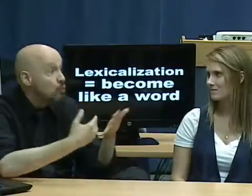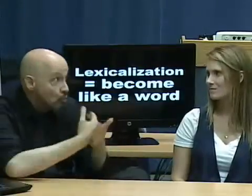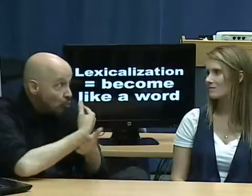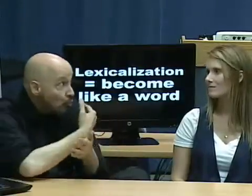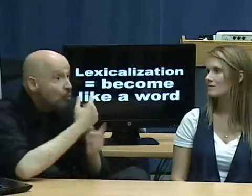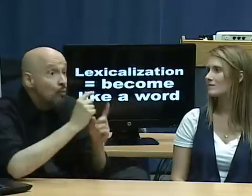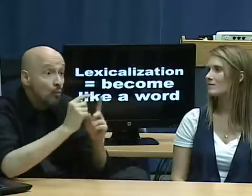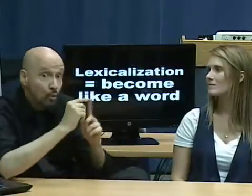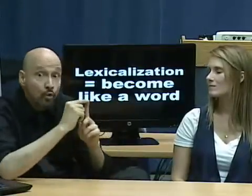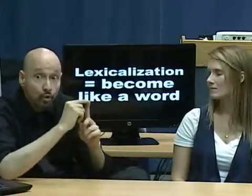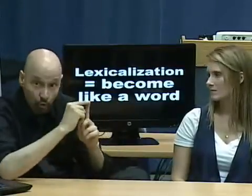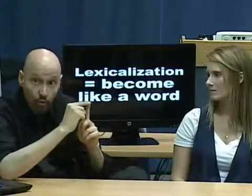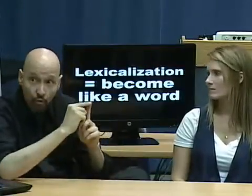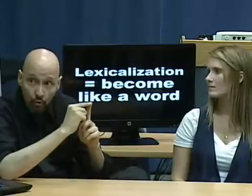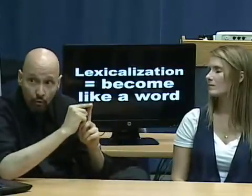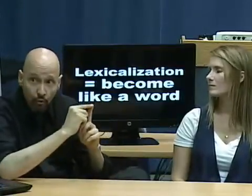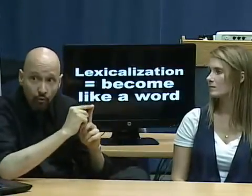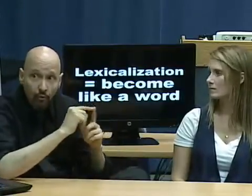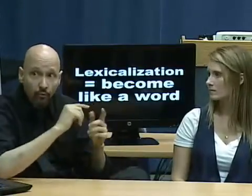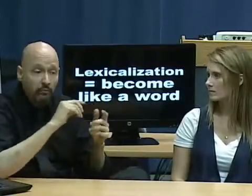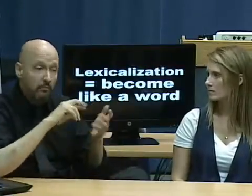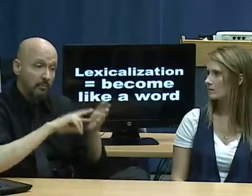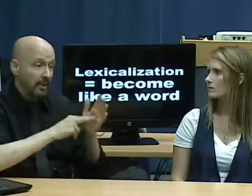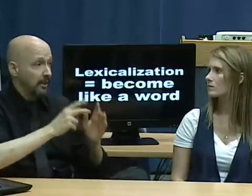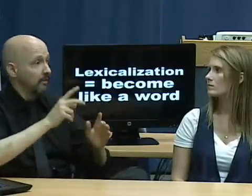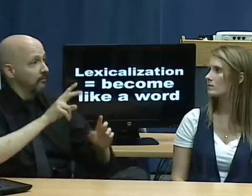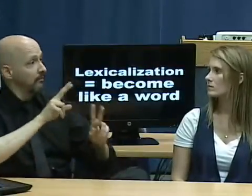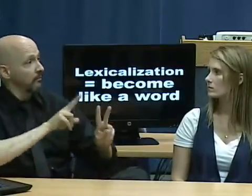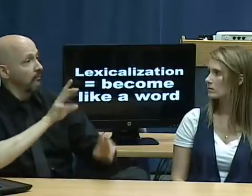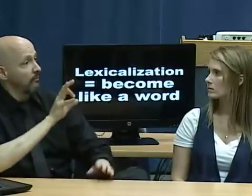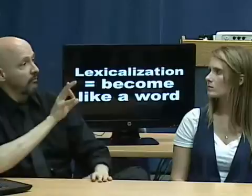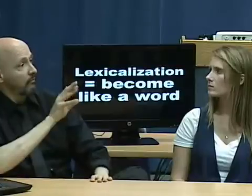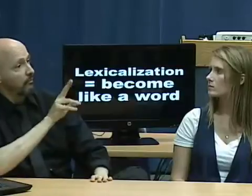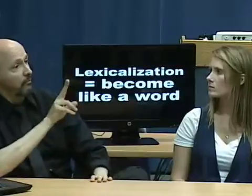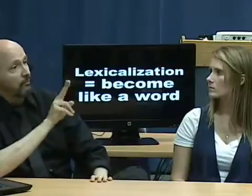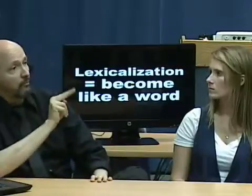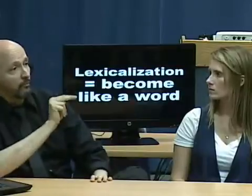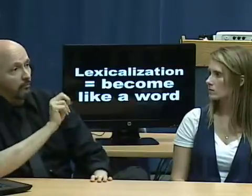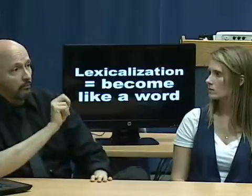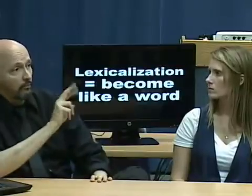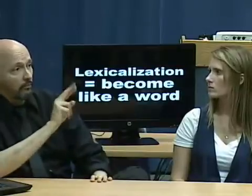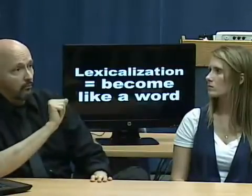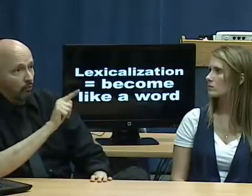It means: a new word that means "FUNERAL."